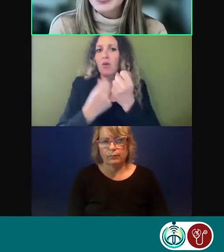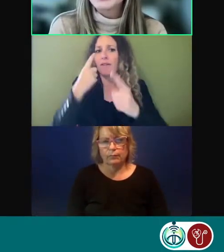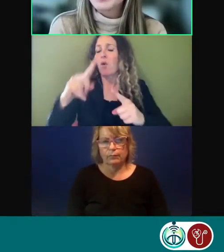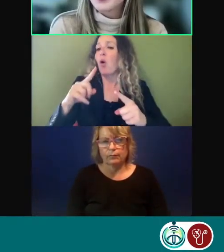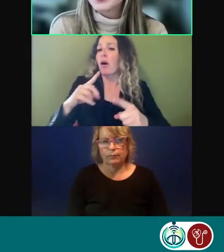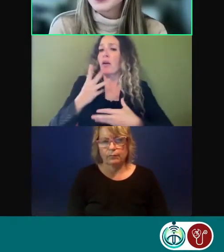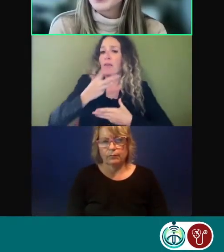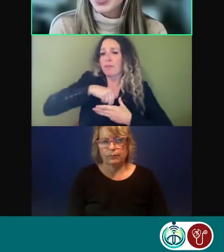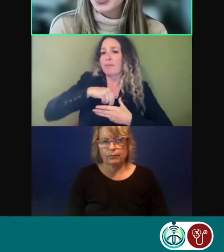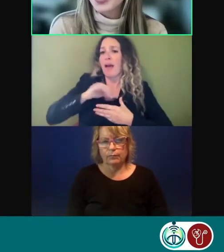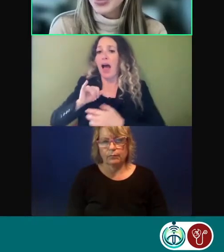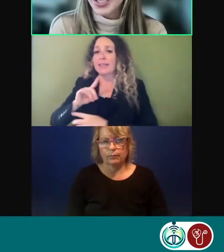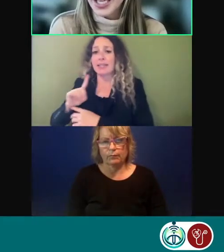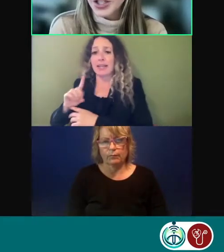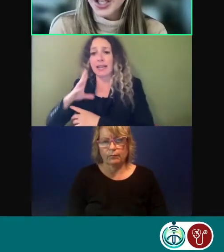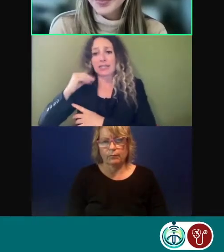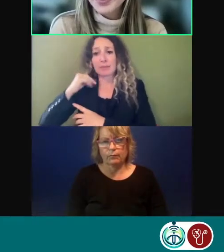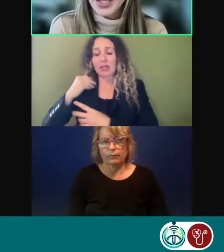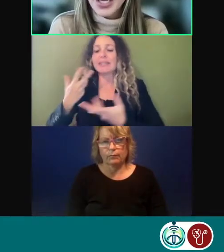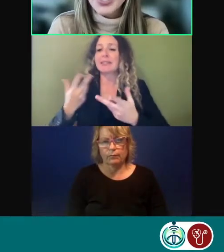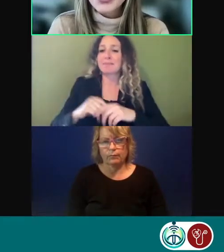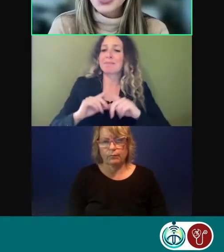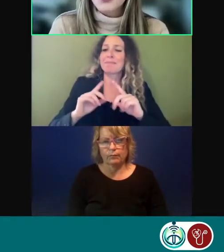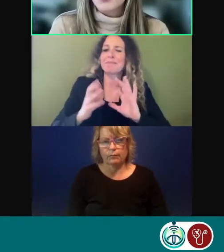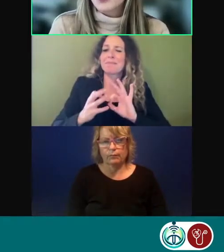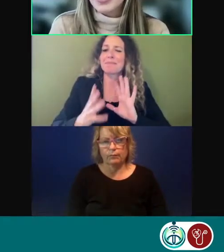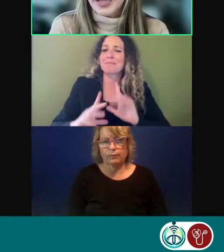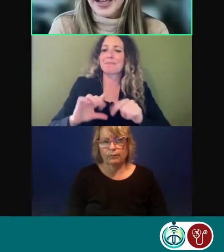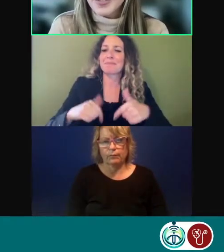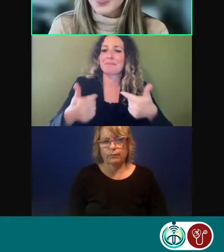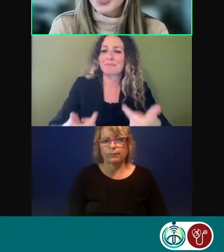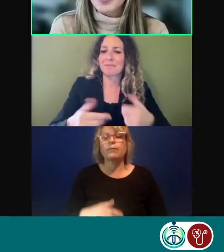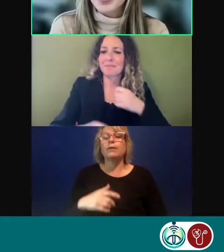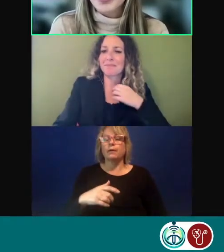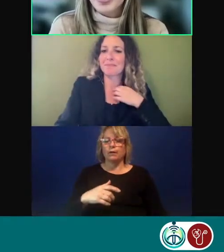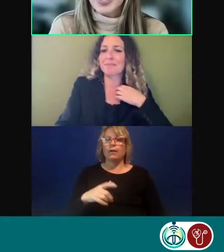and differences within communication. So, like I've spoken about before,